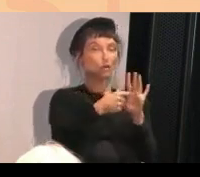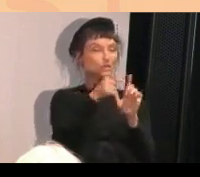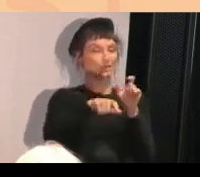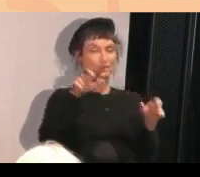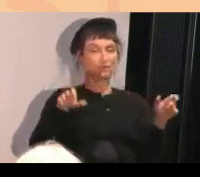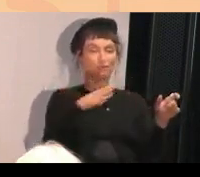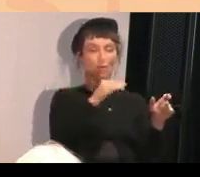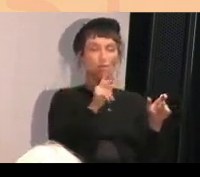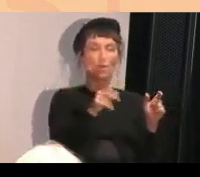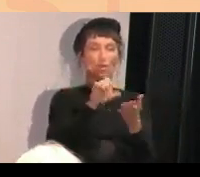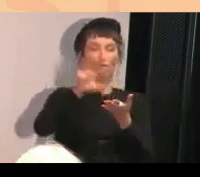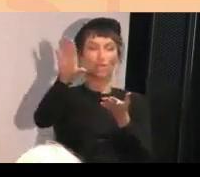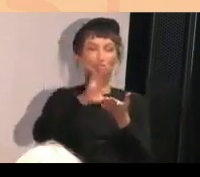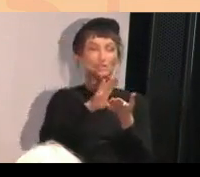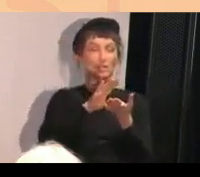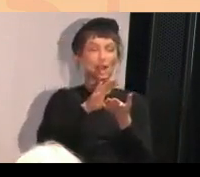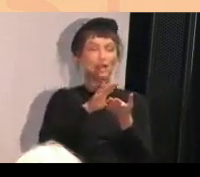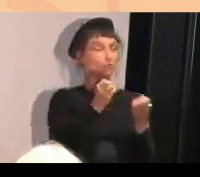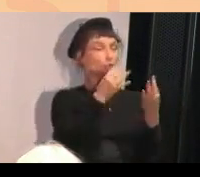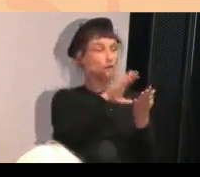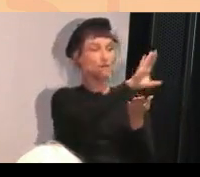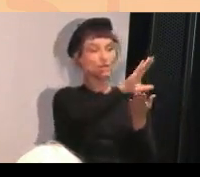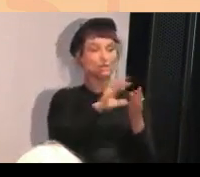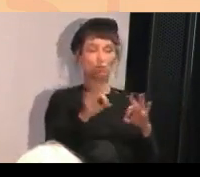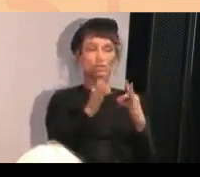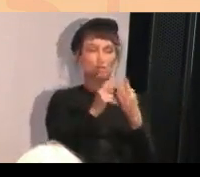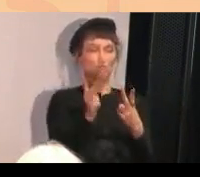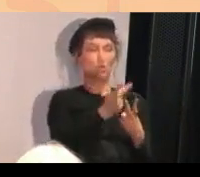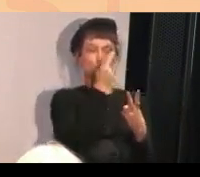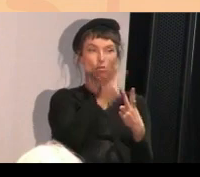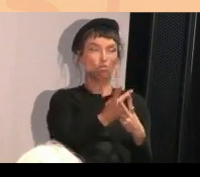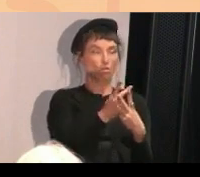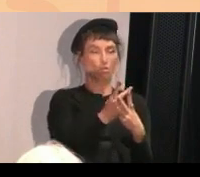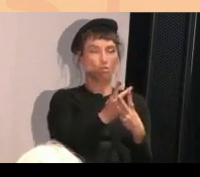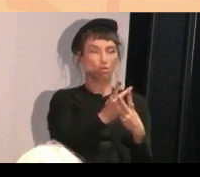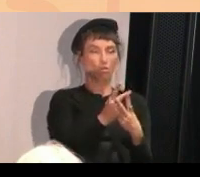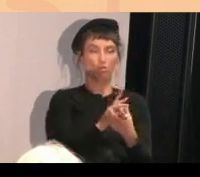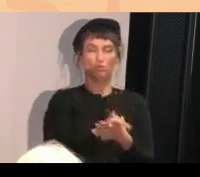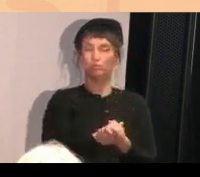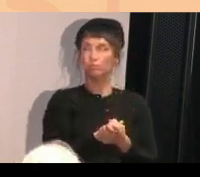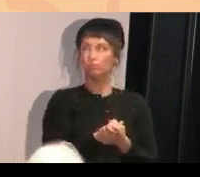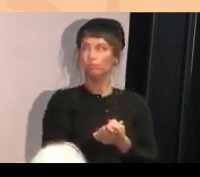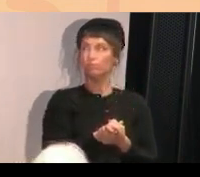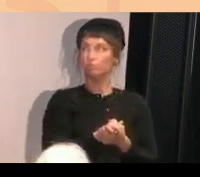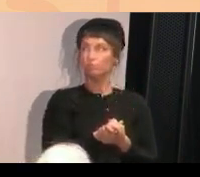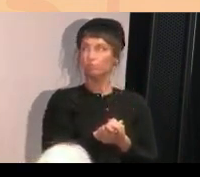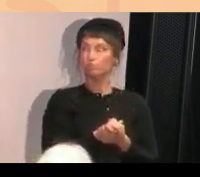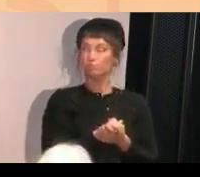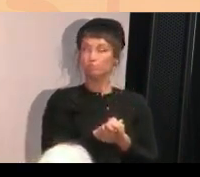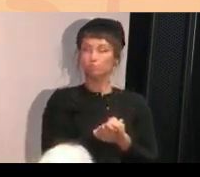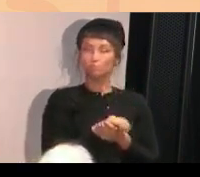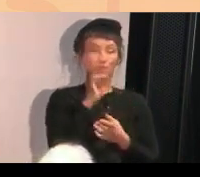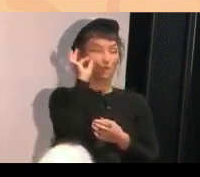funded and unfunded organisations across the First Nations Arts sector the council's 2018